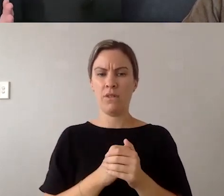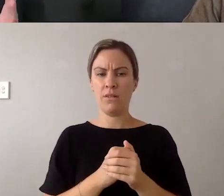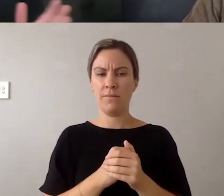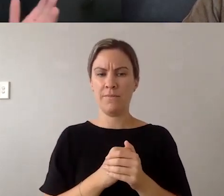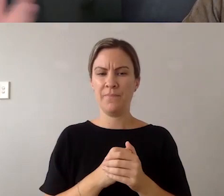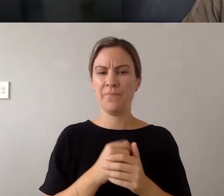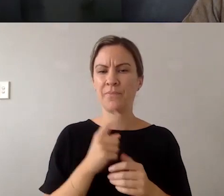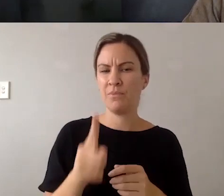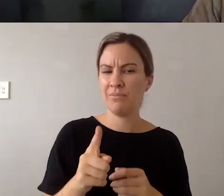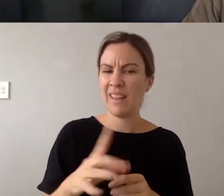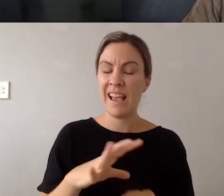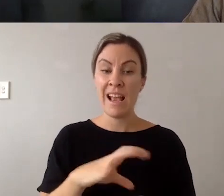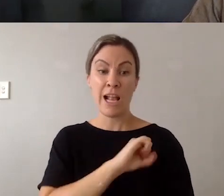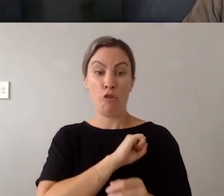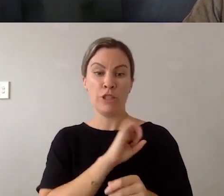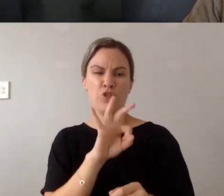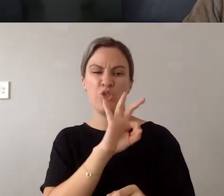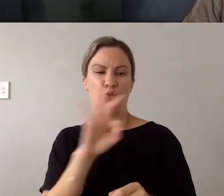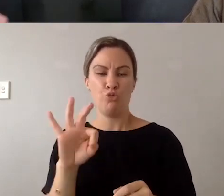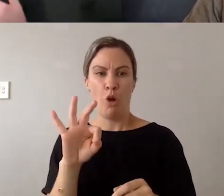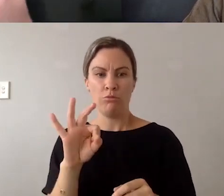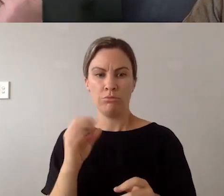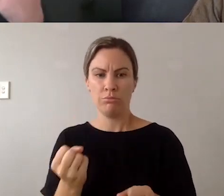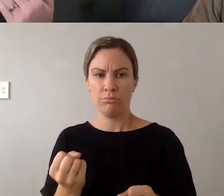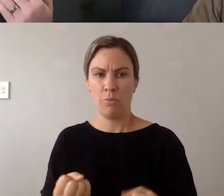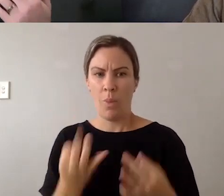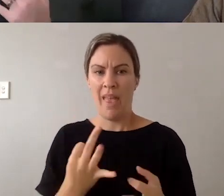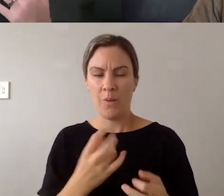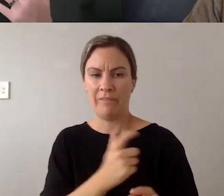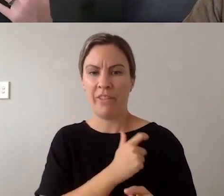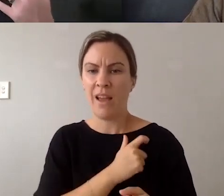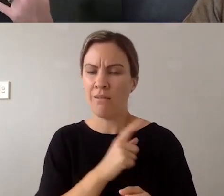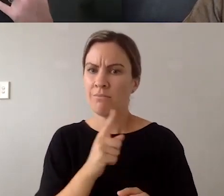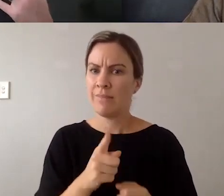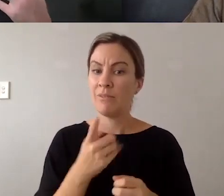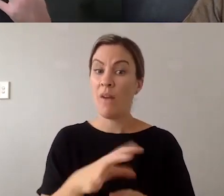action in the face of fear." I think it's that sort of mindset to say,